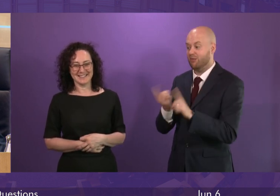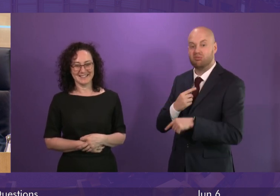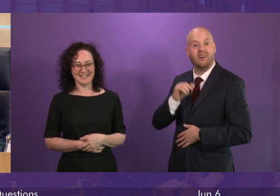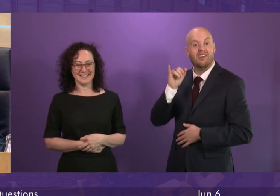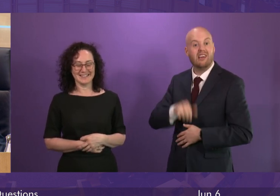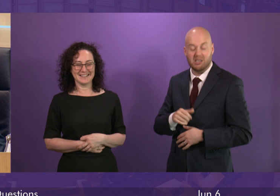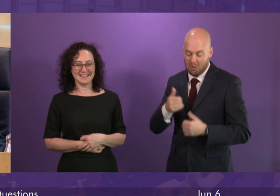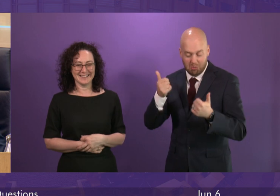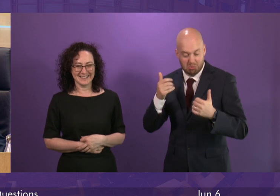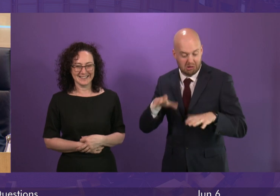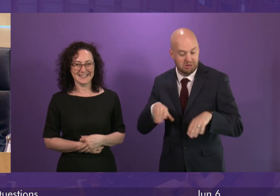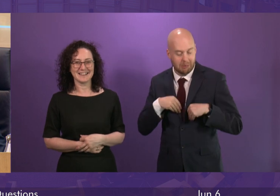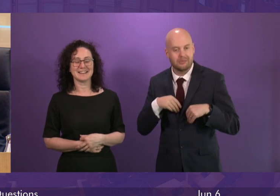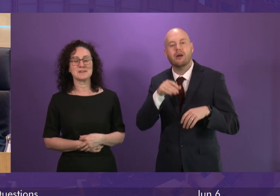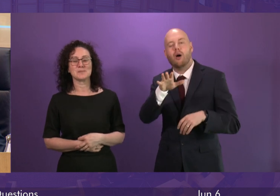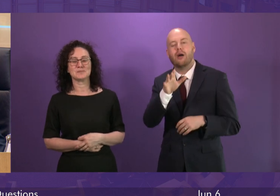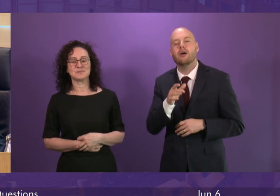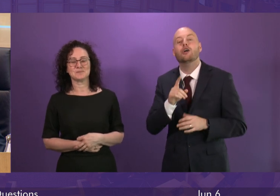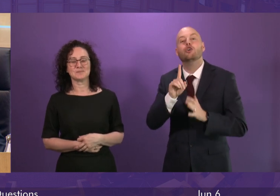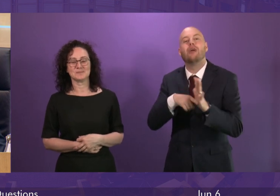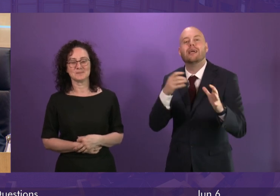Voluntary Organisations (European Union Funding) Jackie Baillie (Dumbarton) (Lab): The Deputy